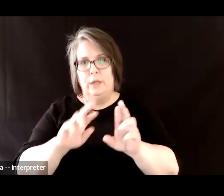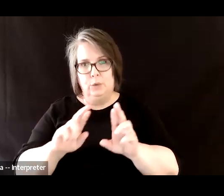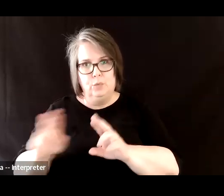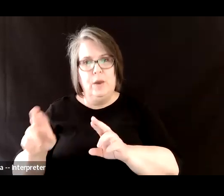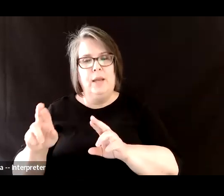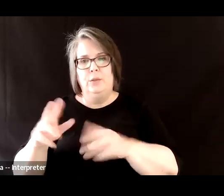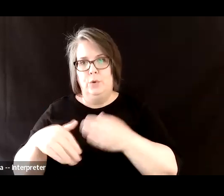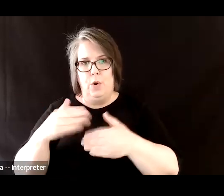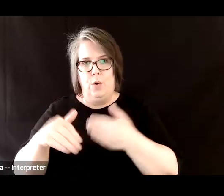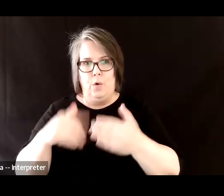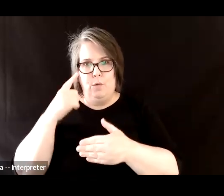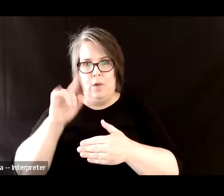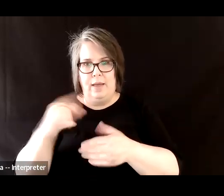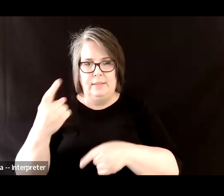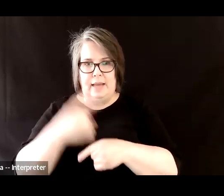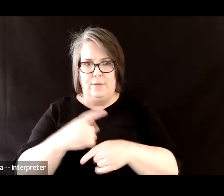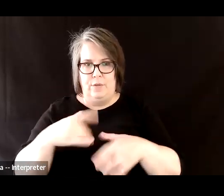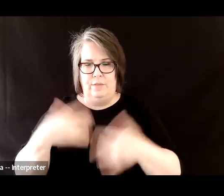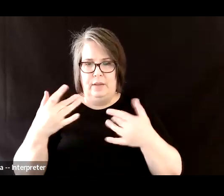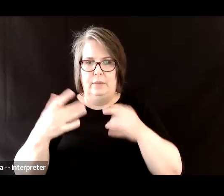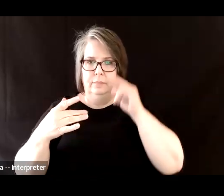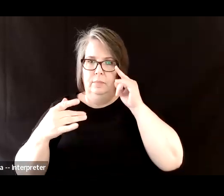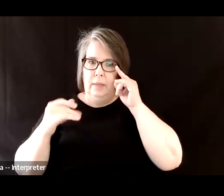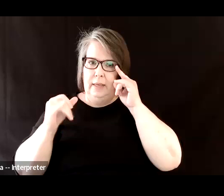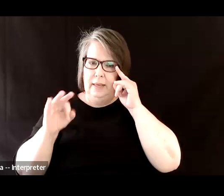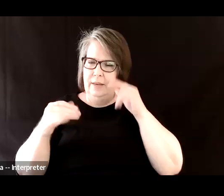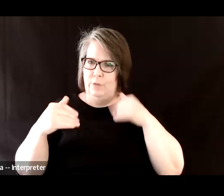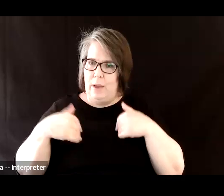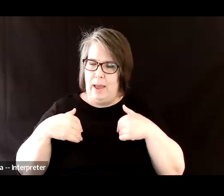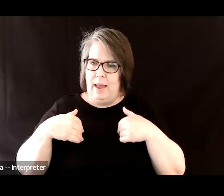And again, because if you can to ensure both hybrid, your in